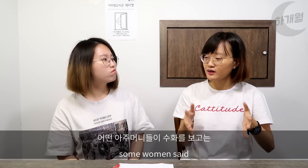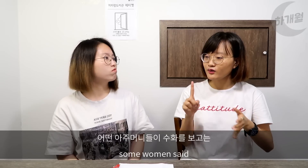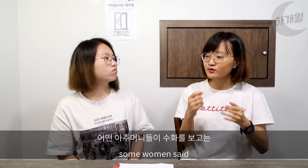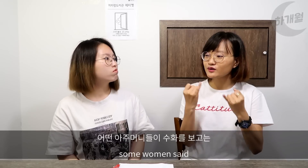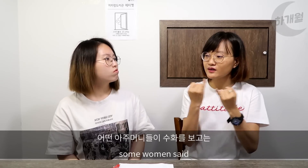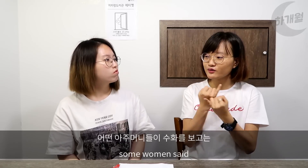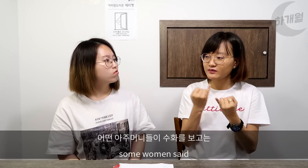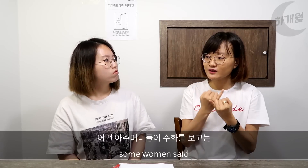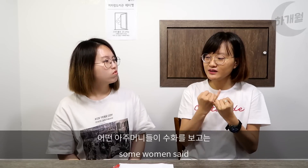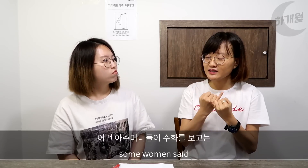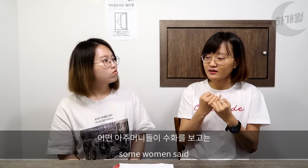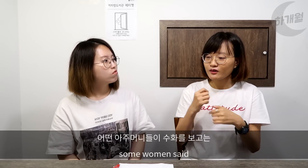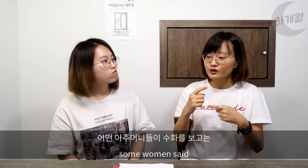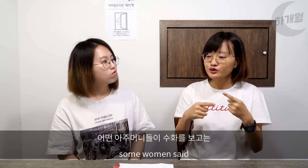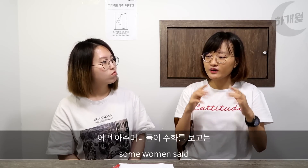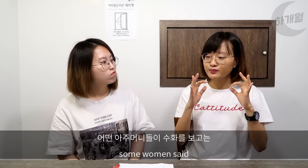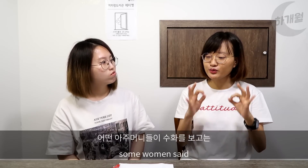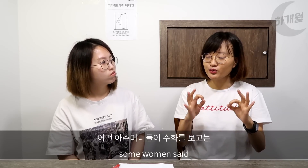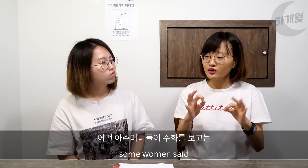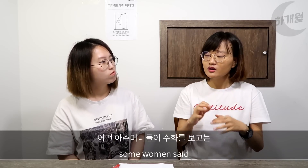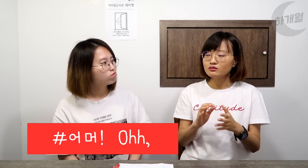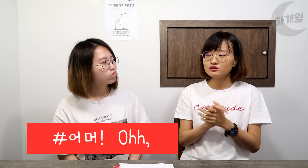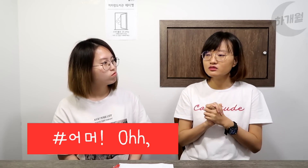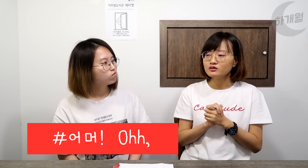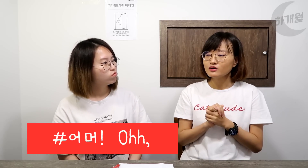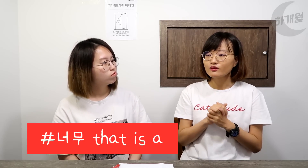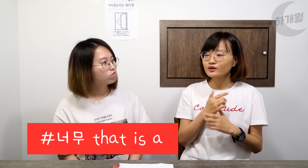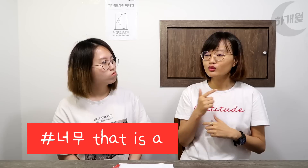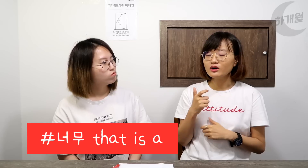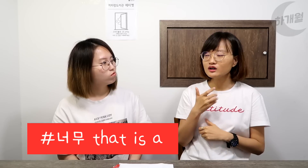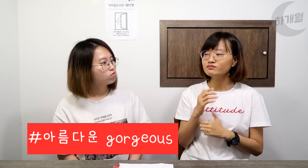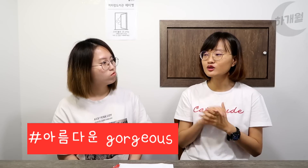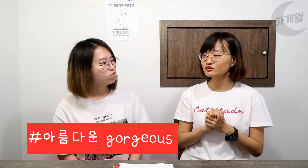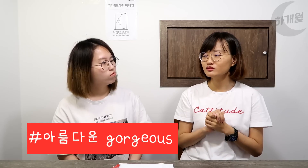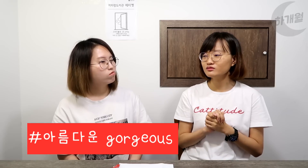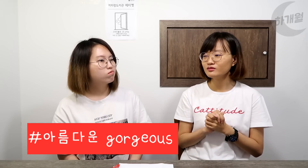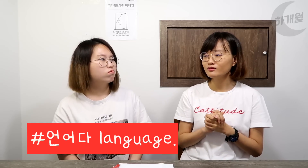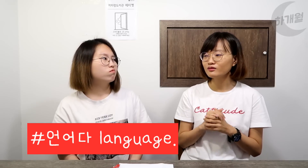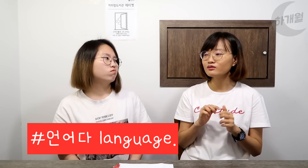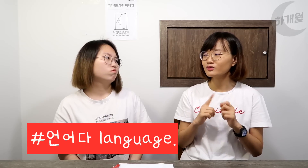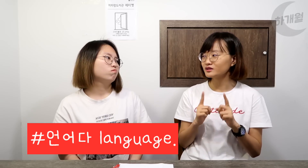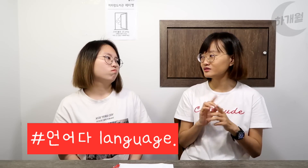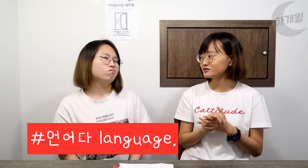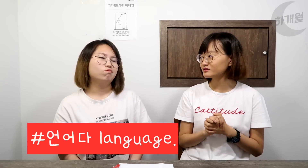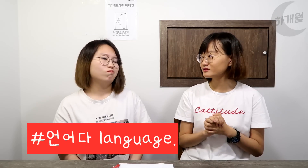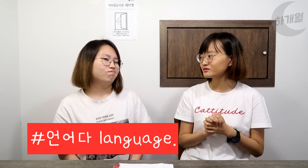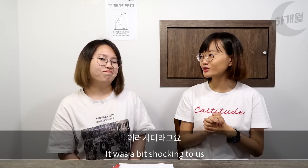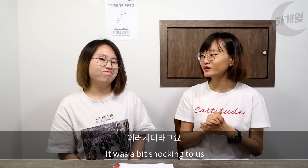some women said Ohh, that is a gorgeous language.